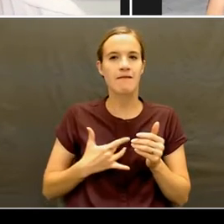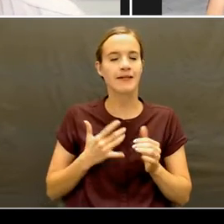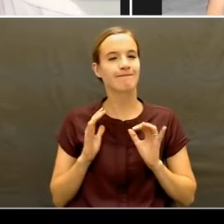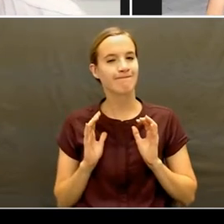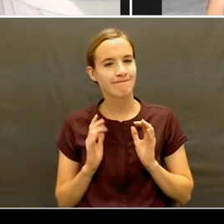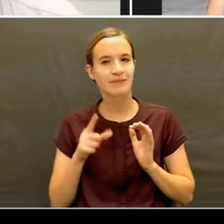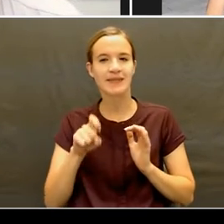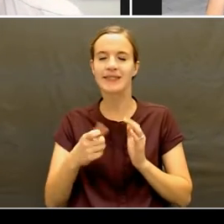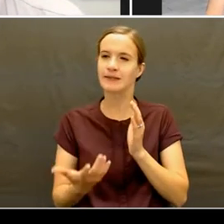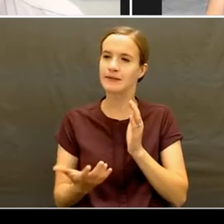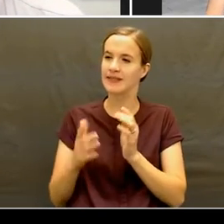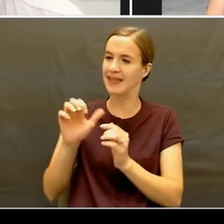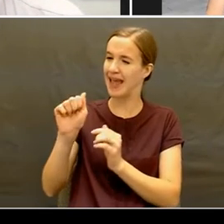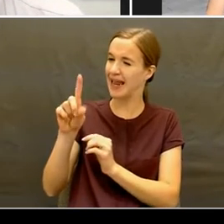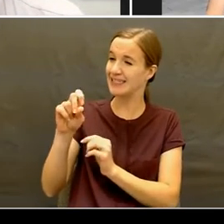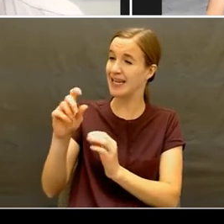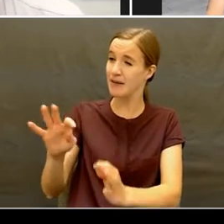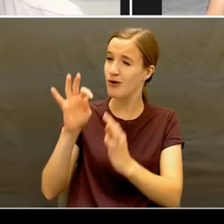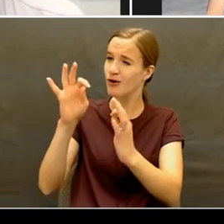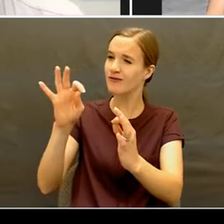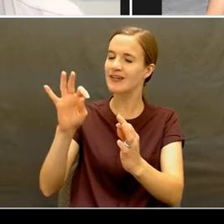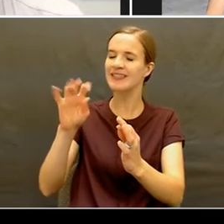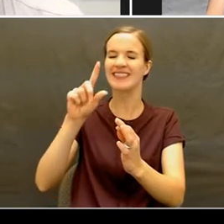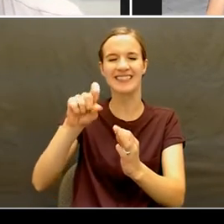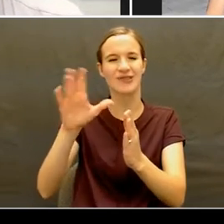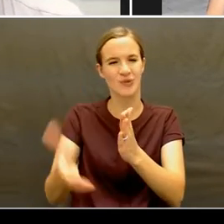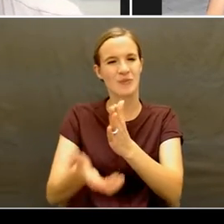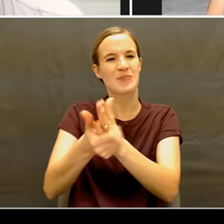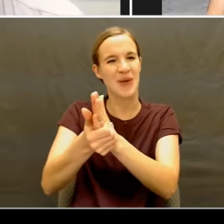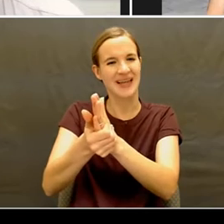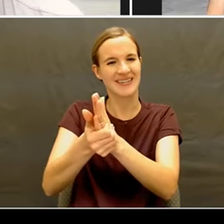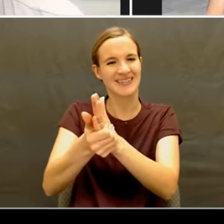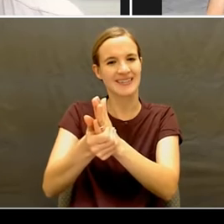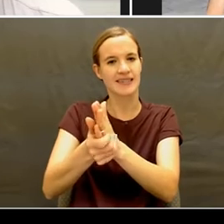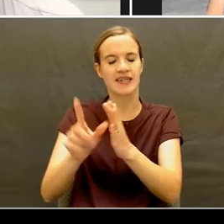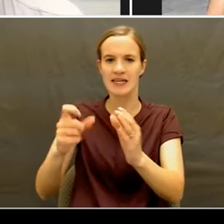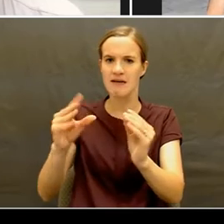get some of these things amended so it could have the teeth it was intended to have, I think by